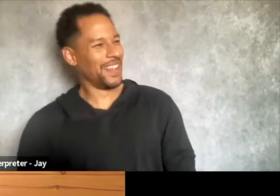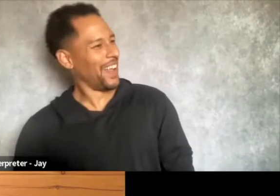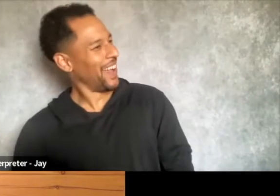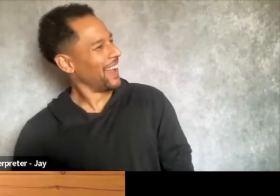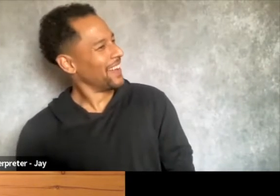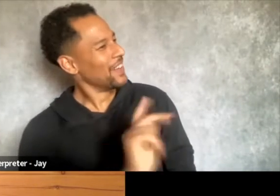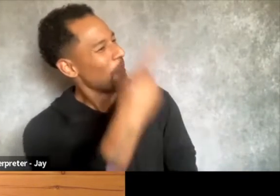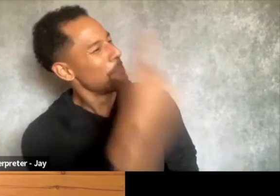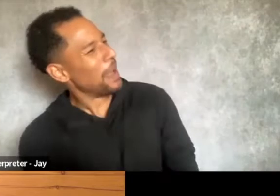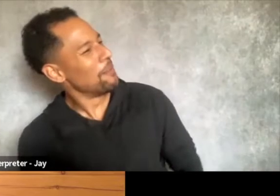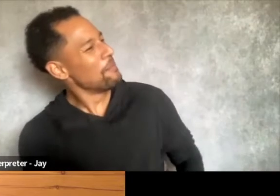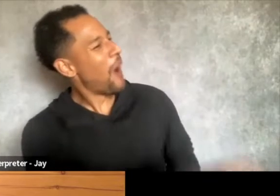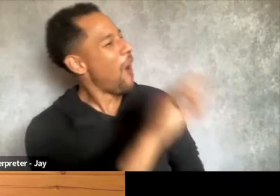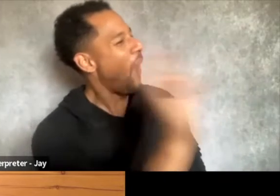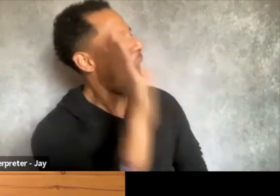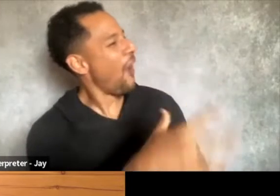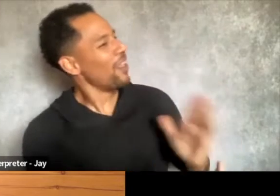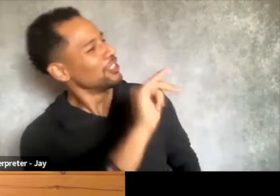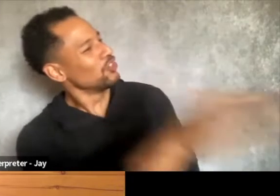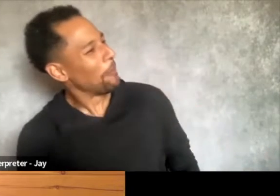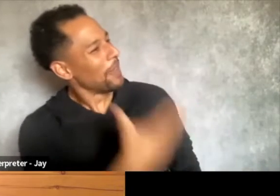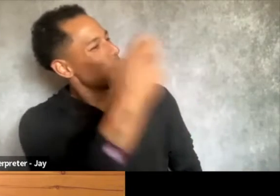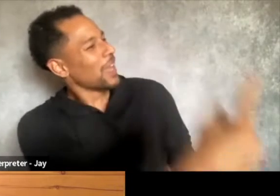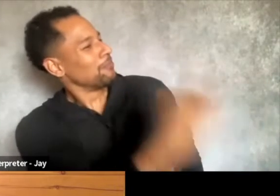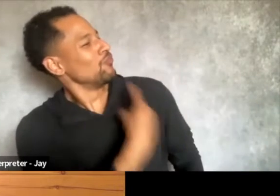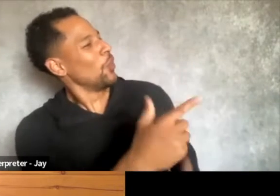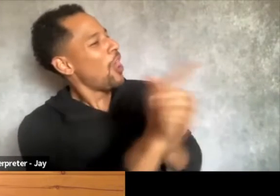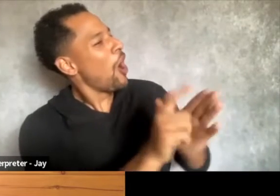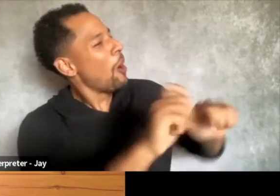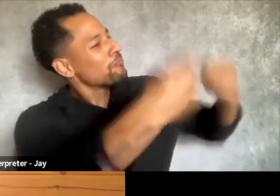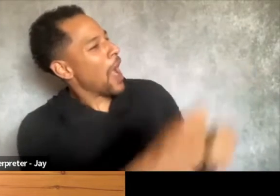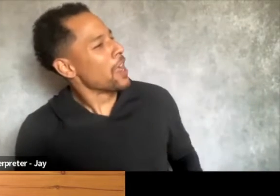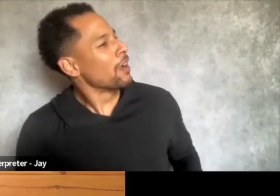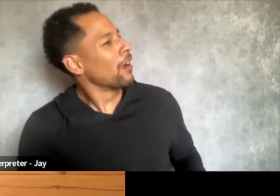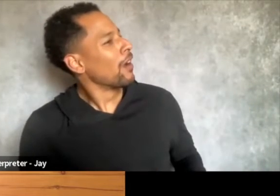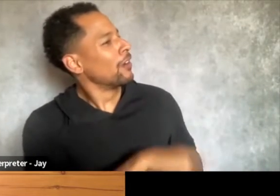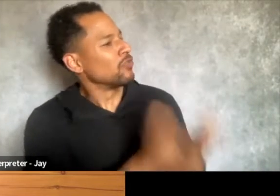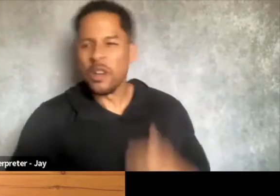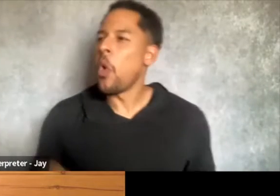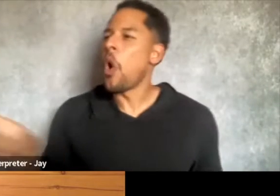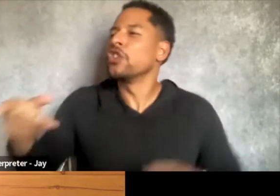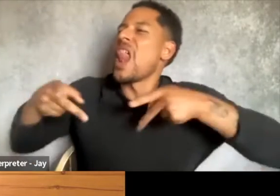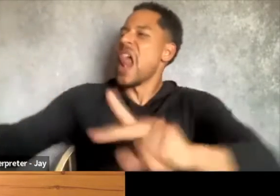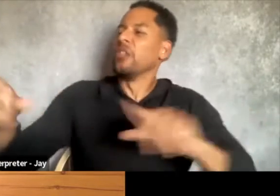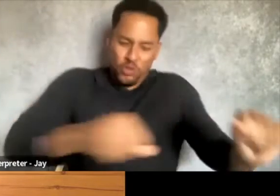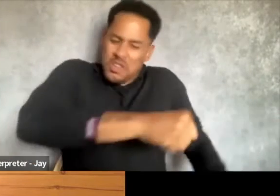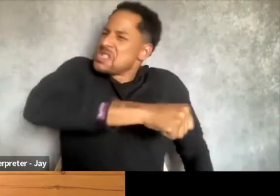he came to a criminal begging for help with his cases. I should have let you slice my stomach open the, the night we met.